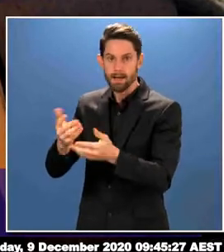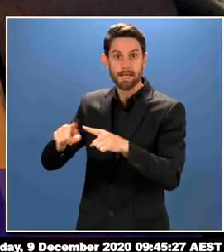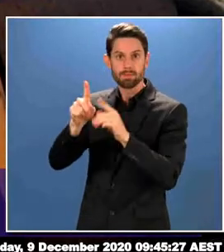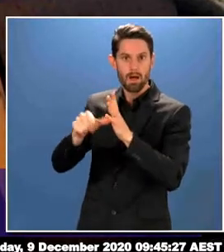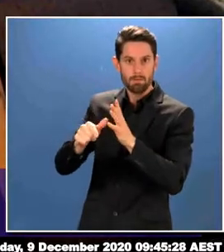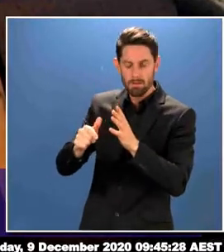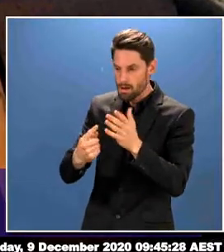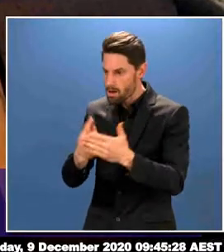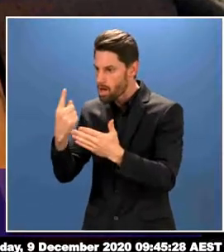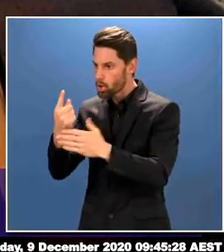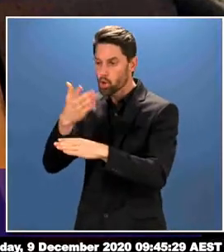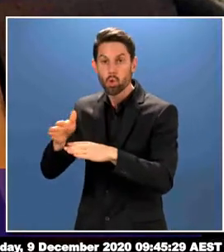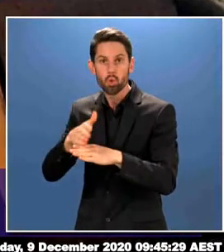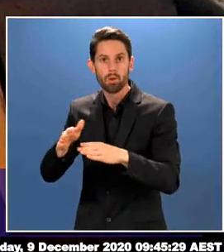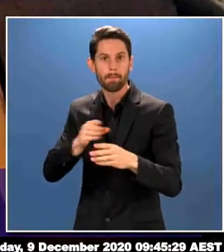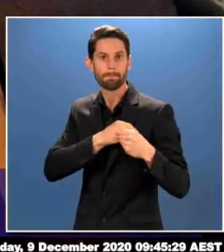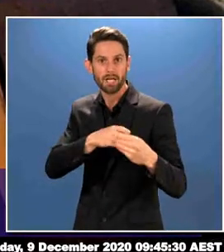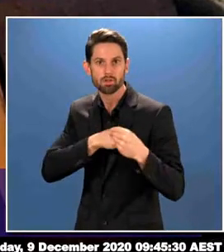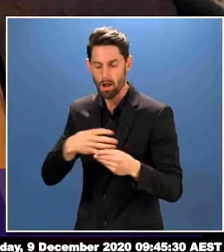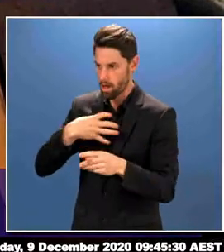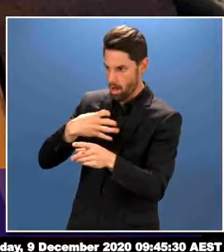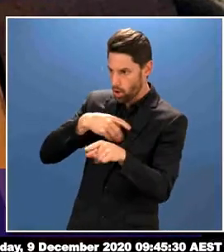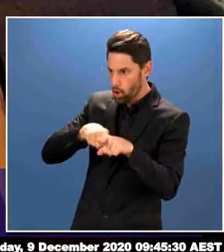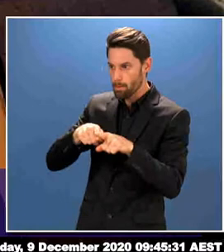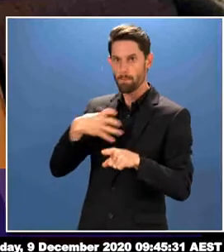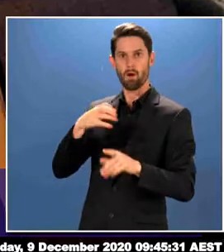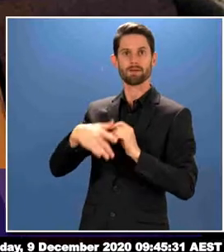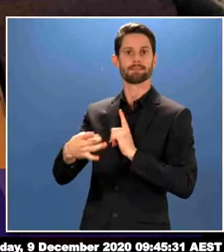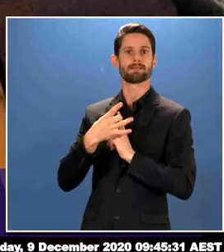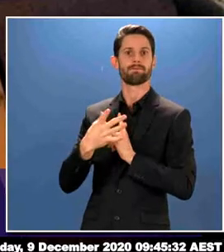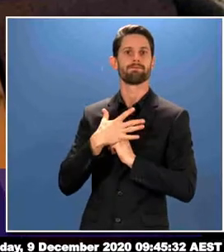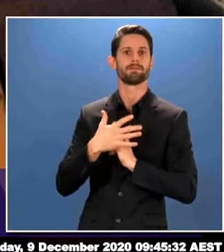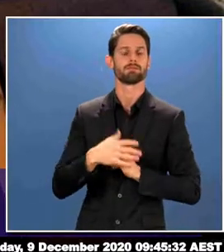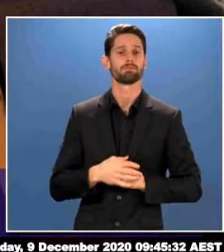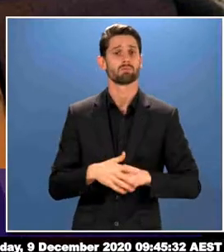And another element was a job being part of normal life, and something